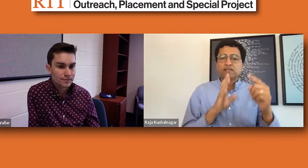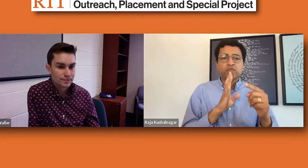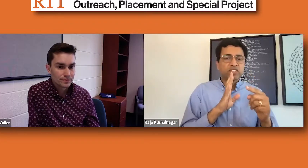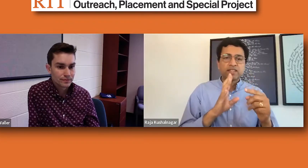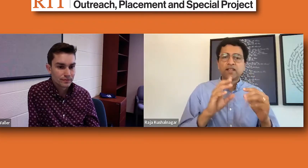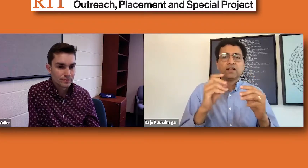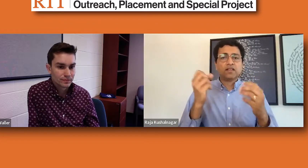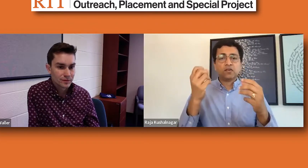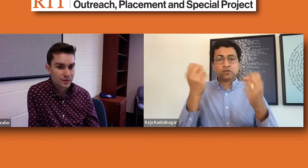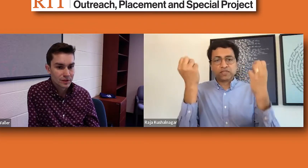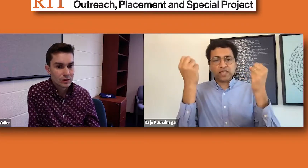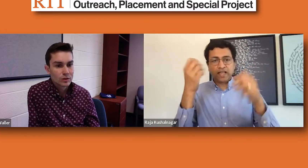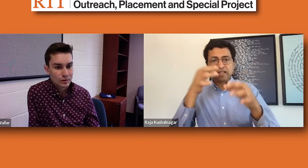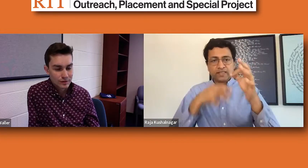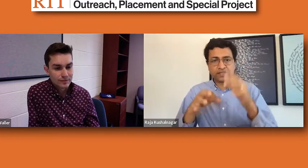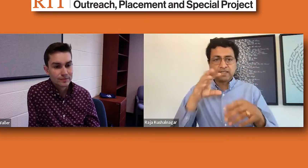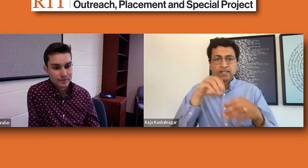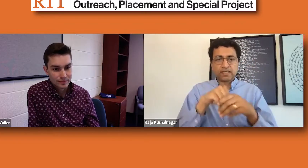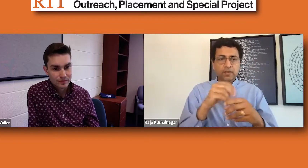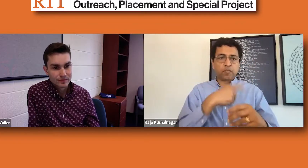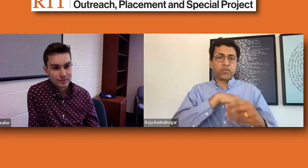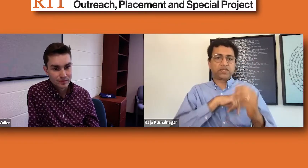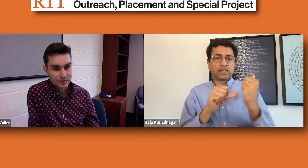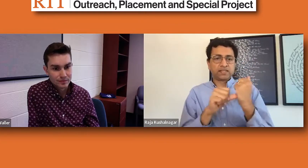who are Deaf and Hard of Hearing, who don't speak, who use sign language.